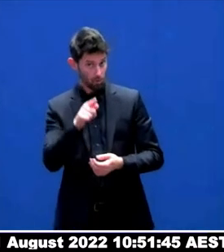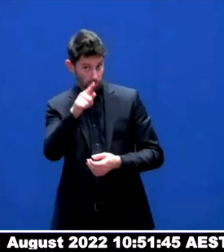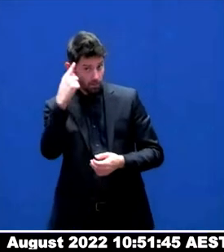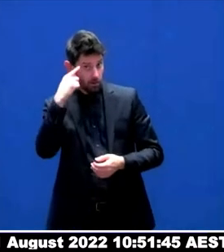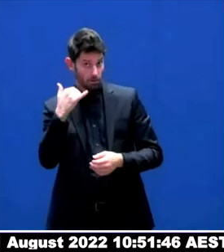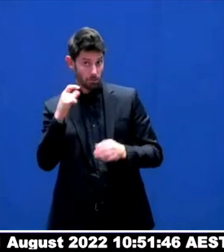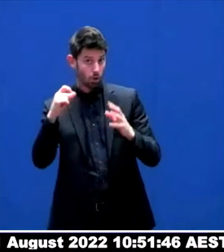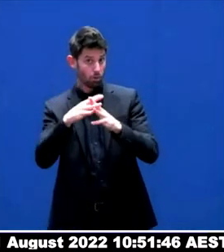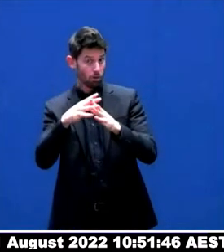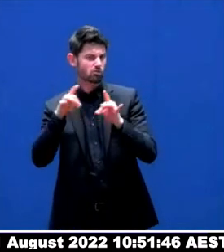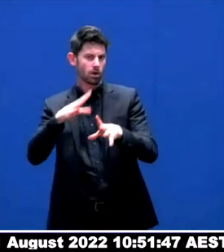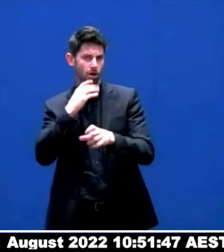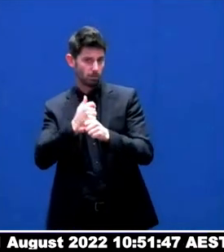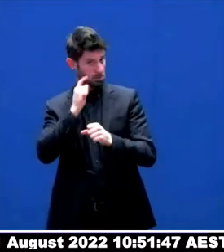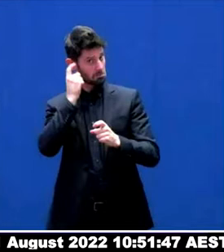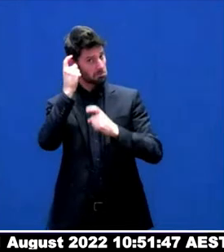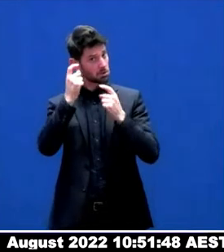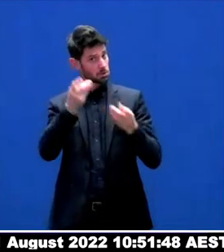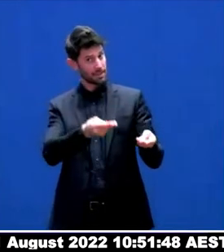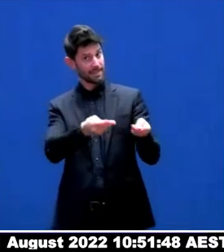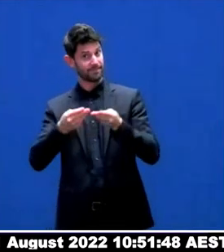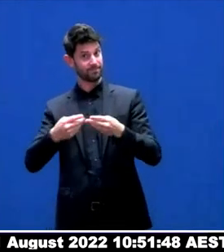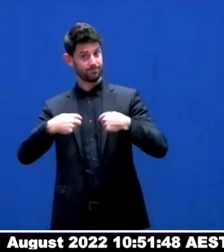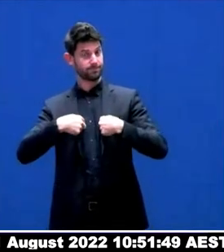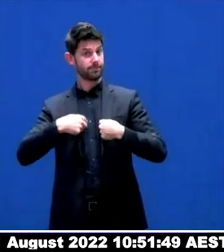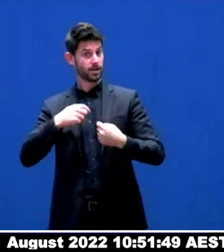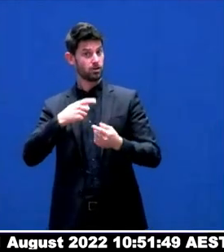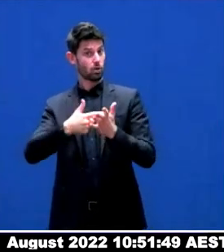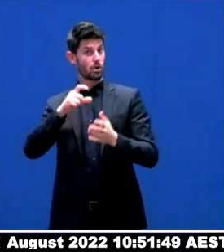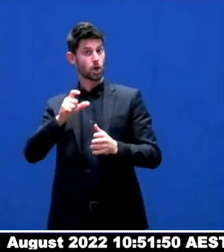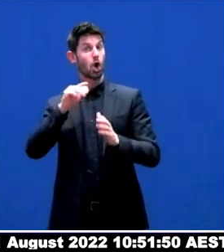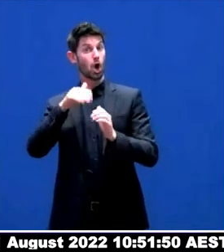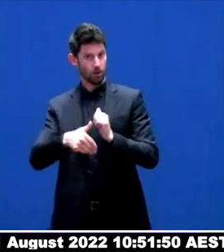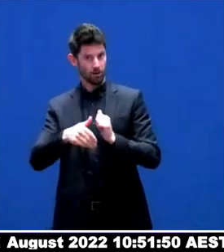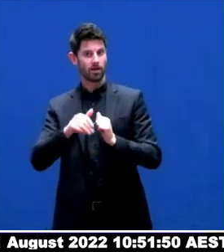Royal Commission as both the National Housing and Homelessness Plan develops and